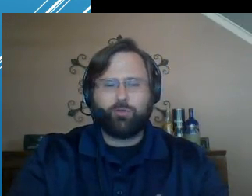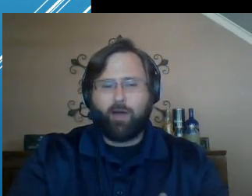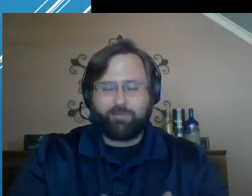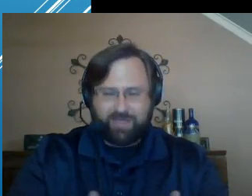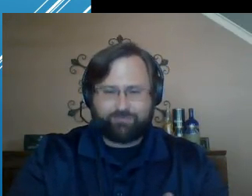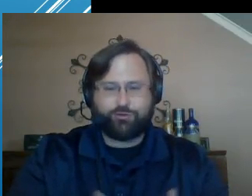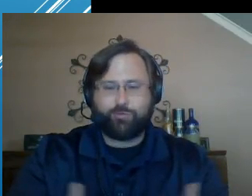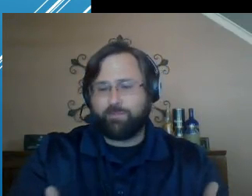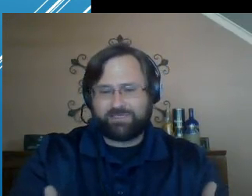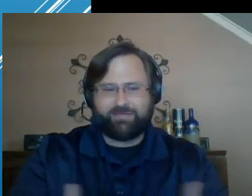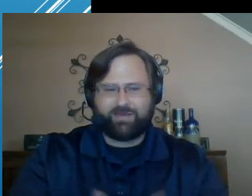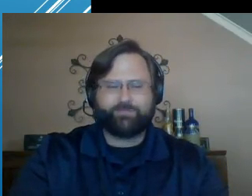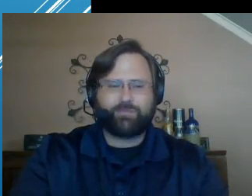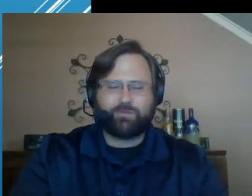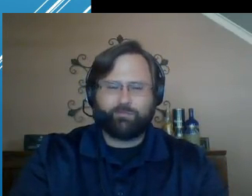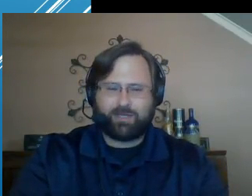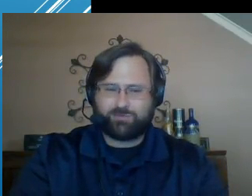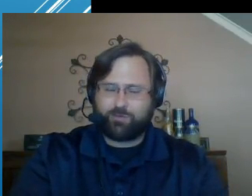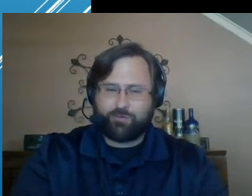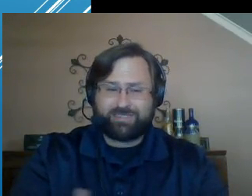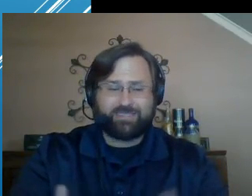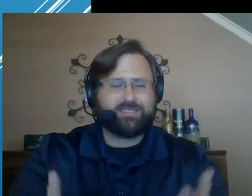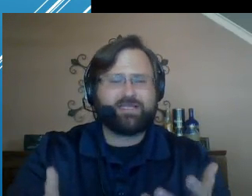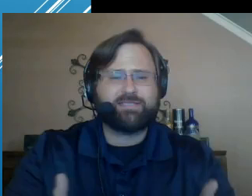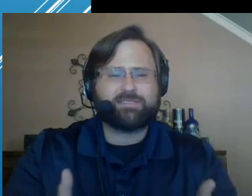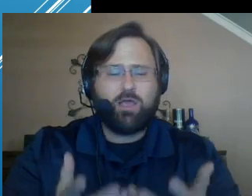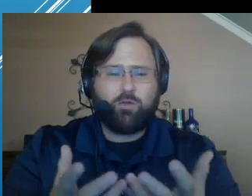your mom left your mom is leaving because we don't know the tense of the sentence